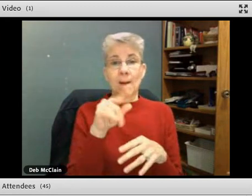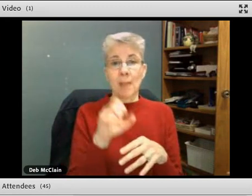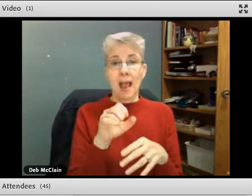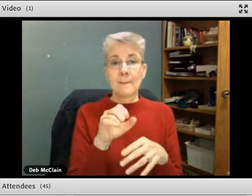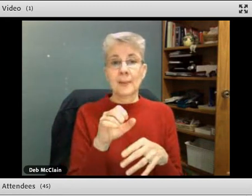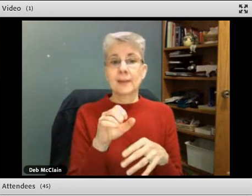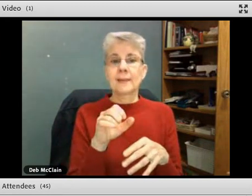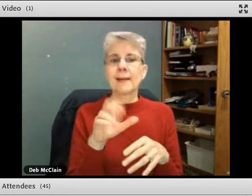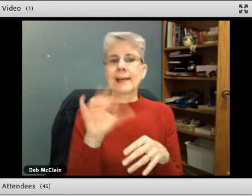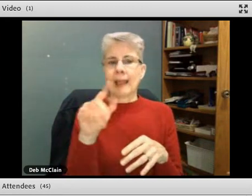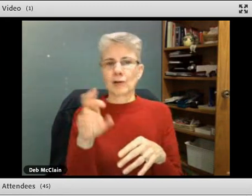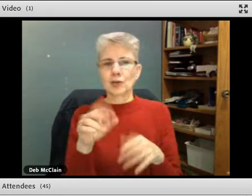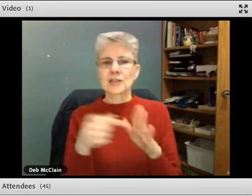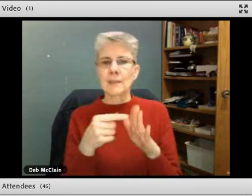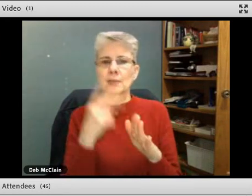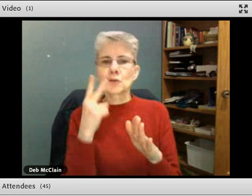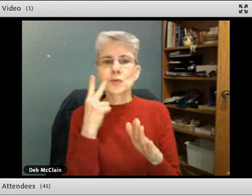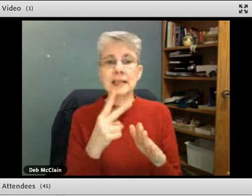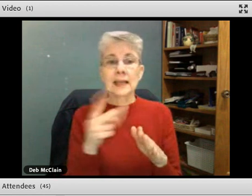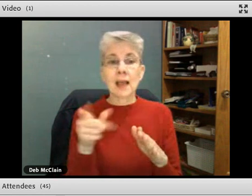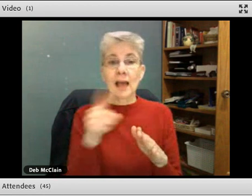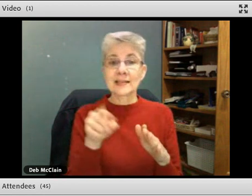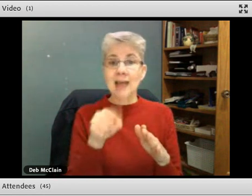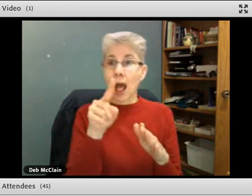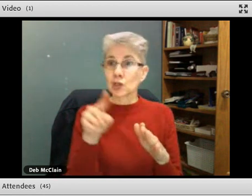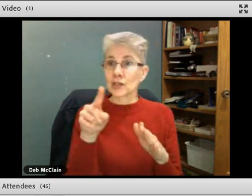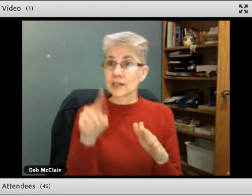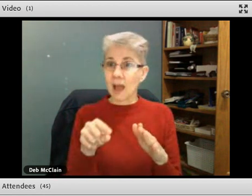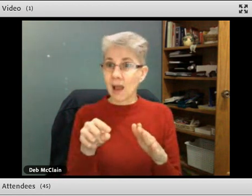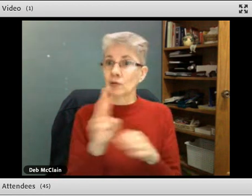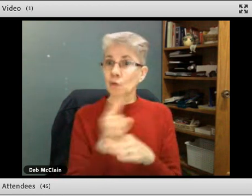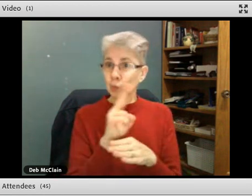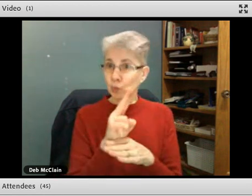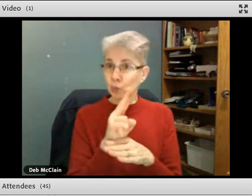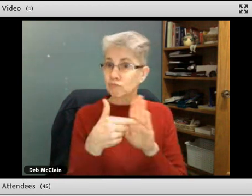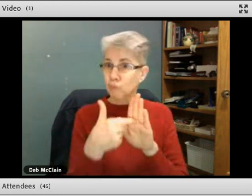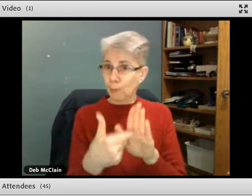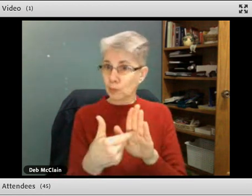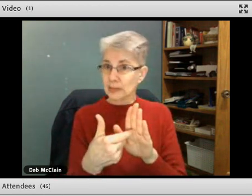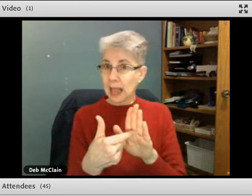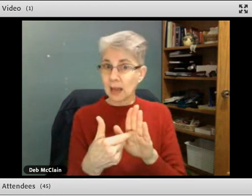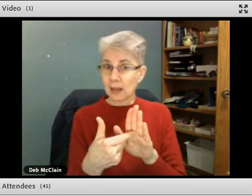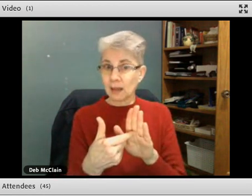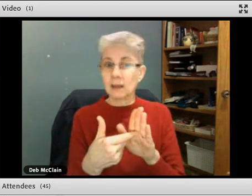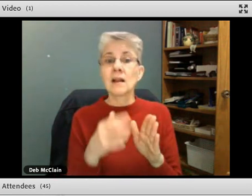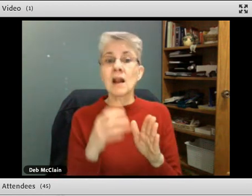used to represent the delimiters, the double dagger or a graphic